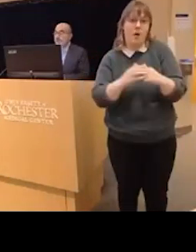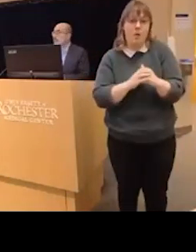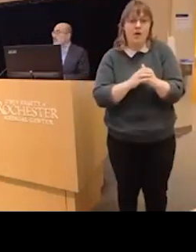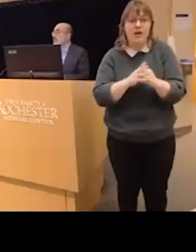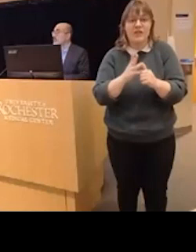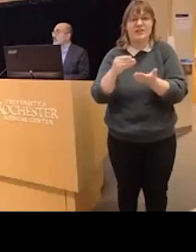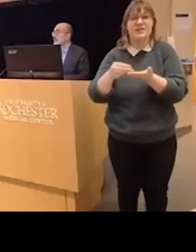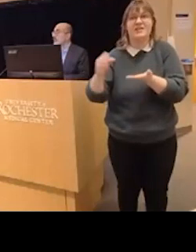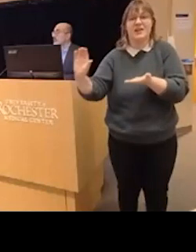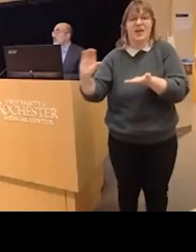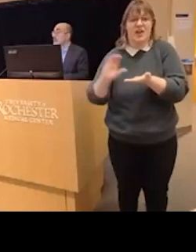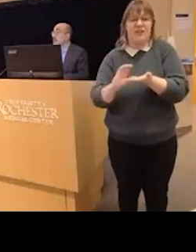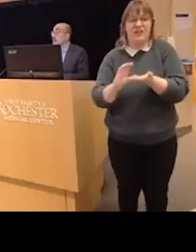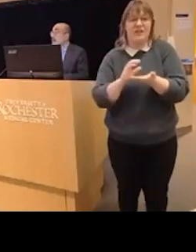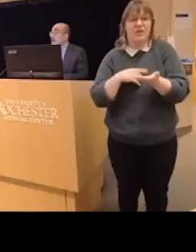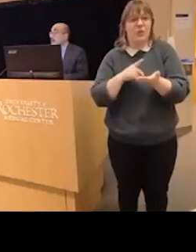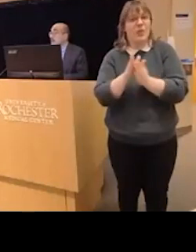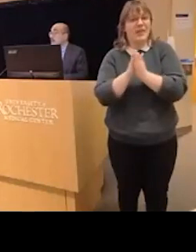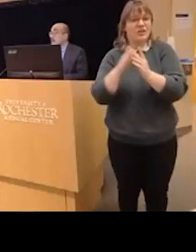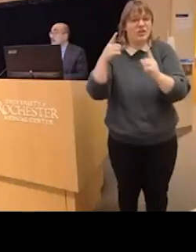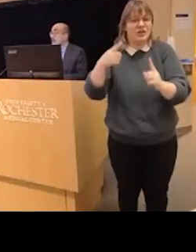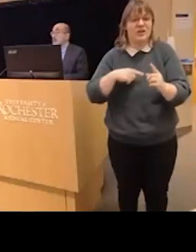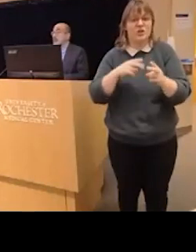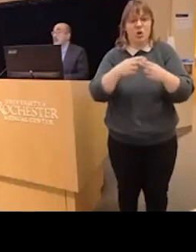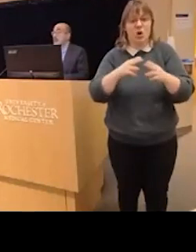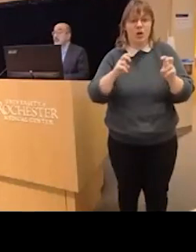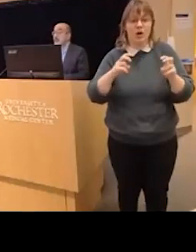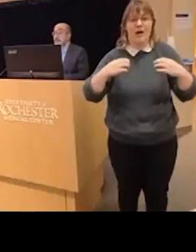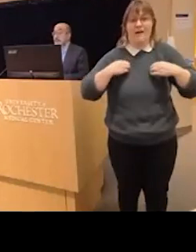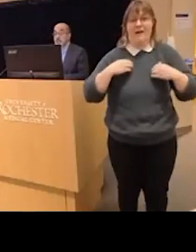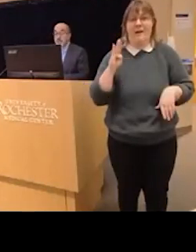ni initiative this is called backpack because there was um several million dollars carved